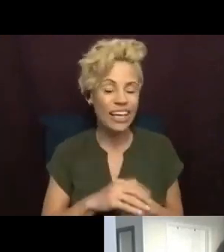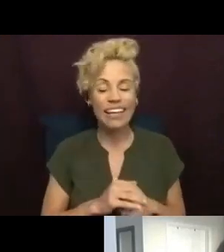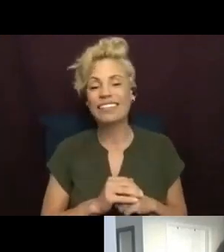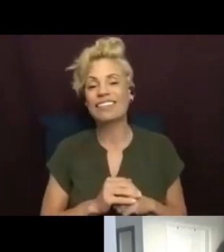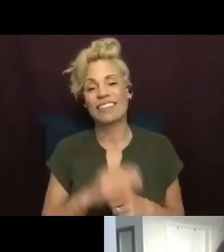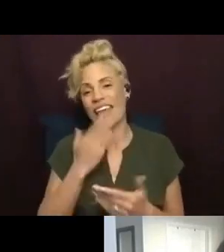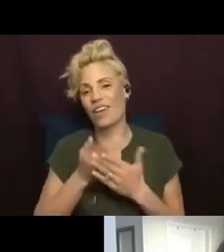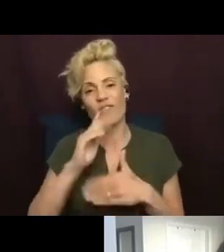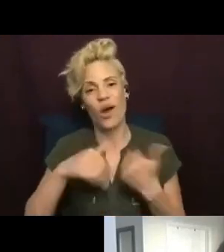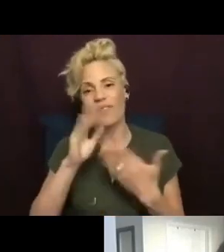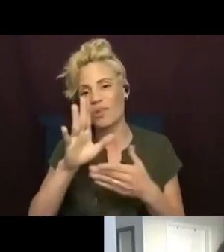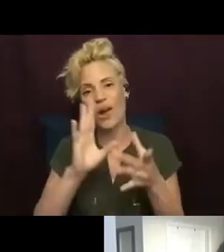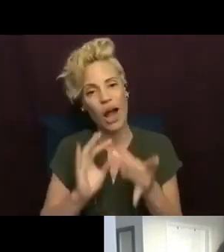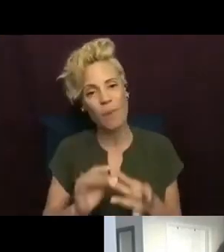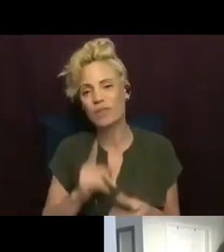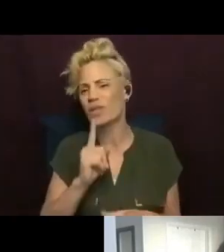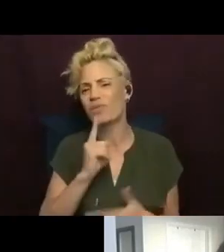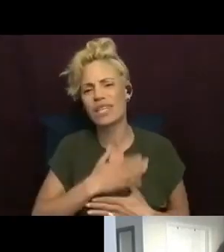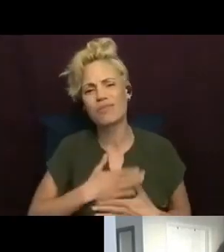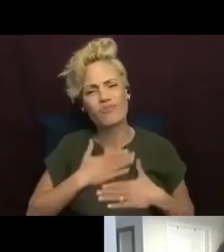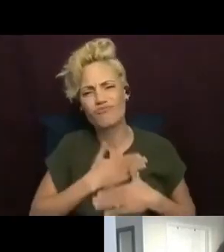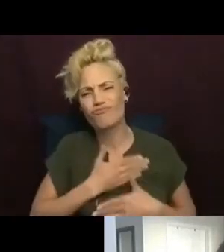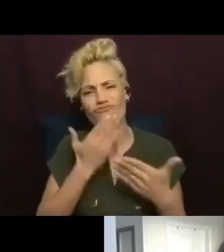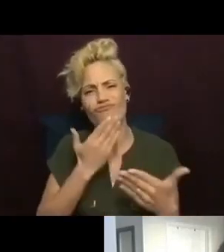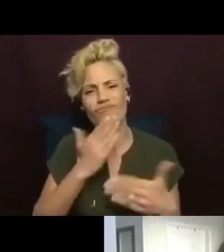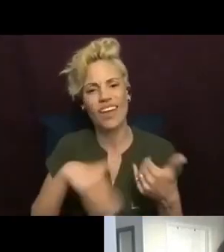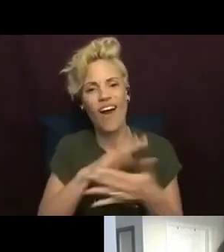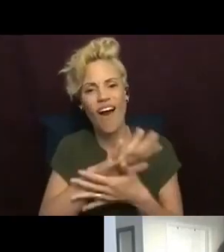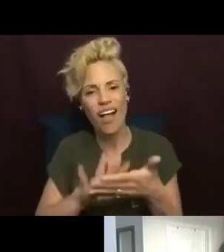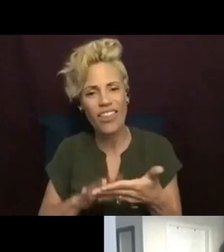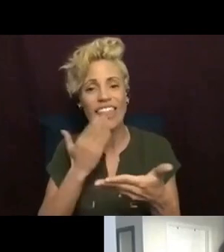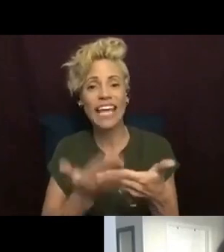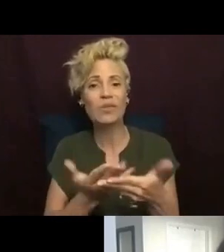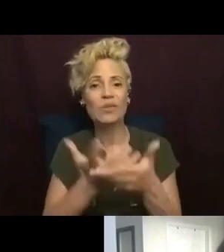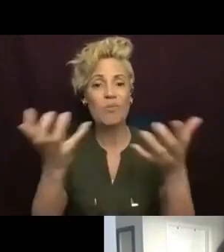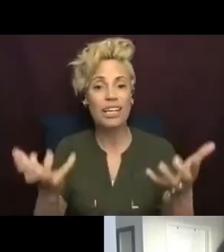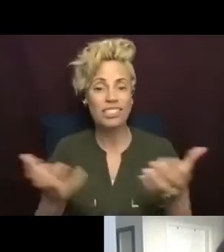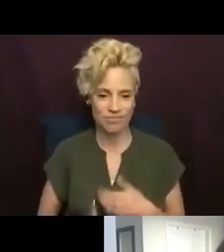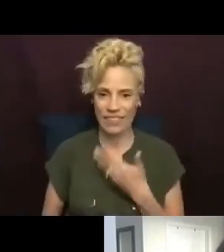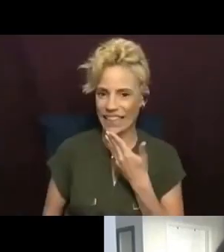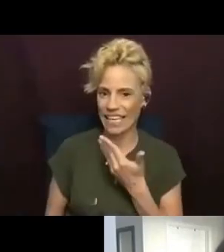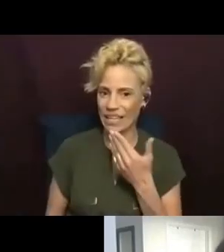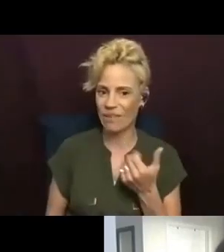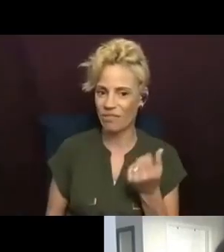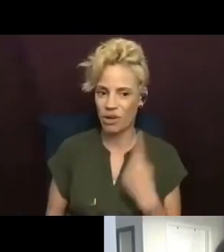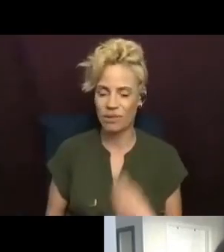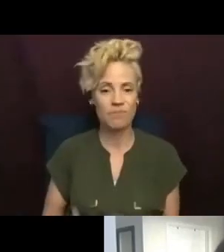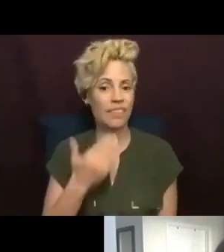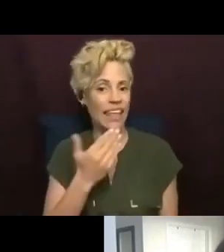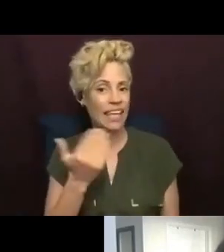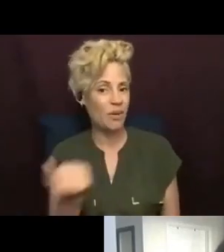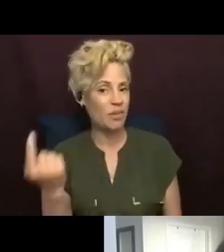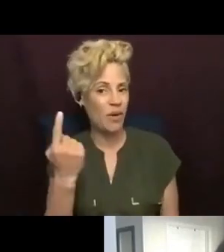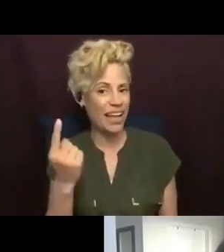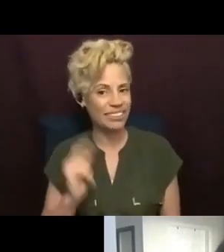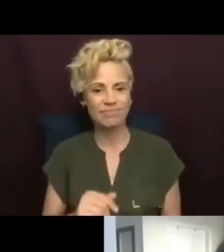Really, really appreciate it all, and thank you so much. Thank you everybody. Thank you.